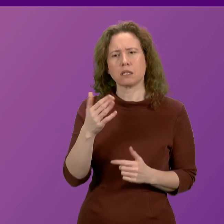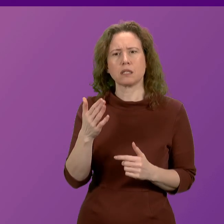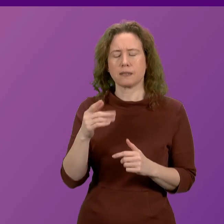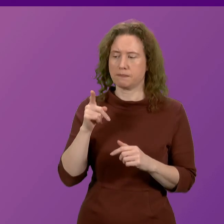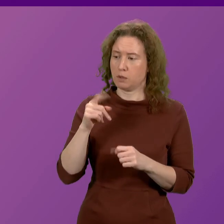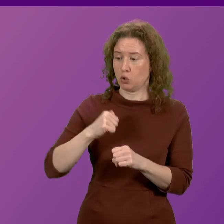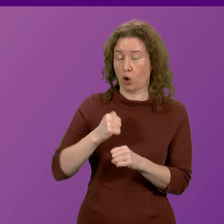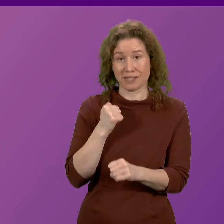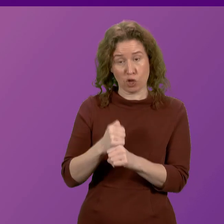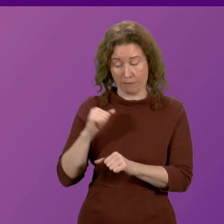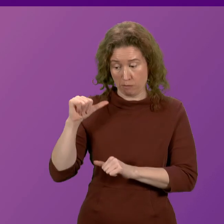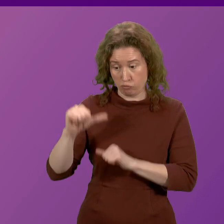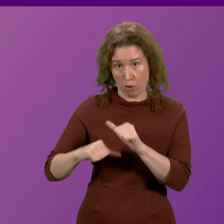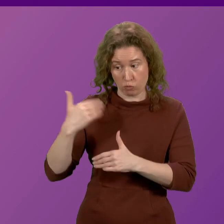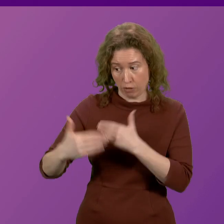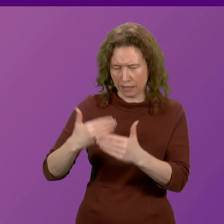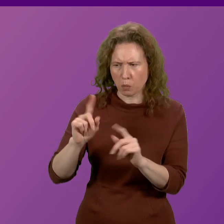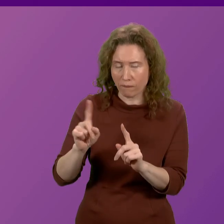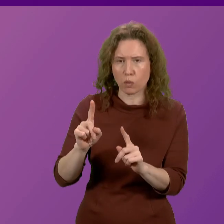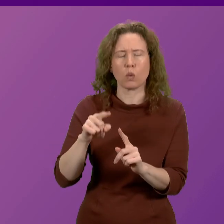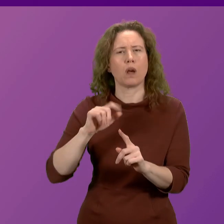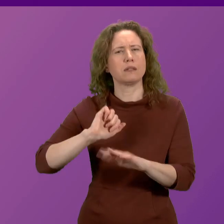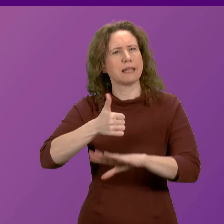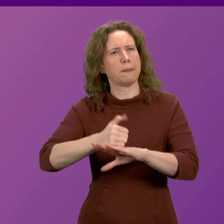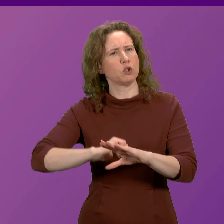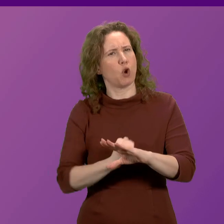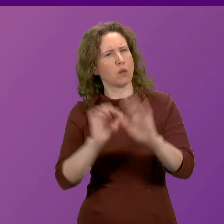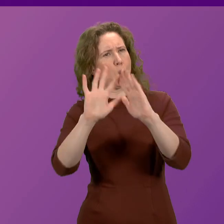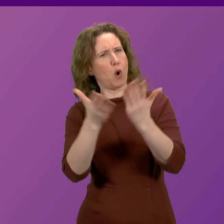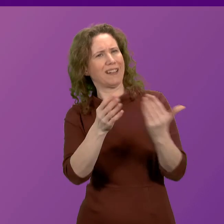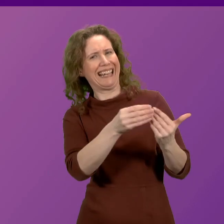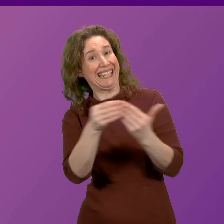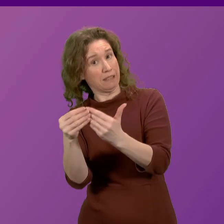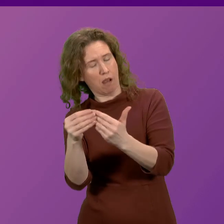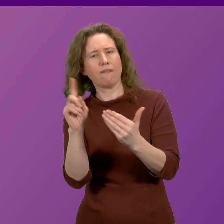Government’s efforts to establish the country as a world leader in the green hydrogen sector.